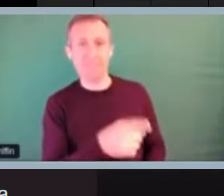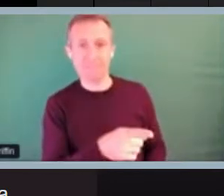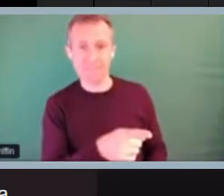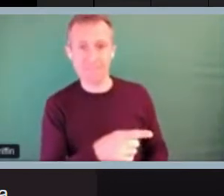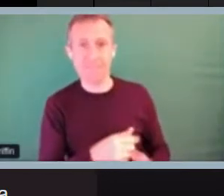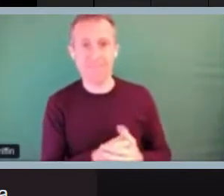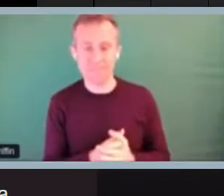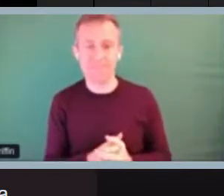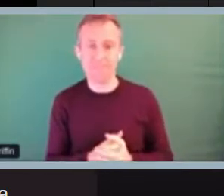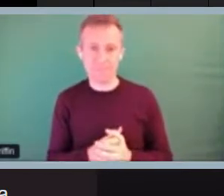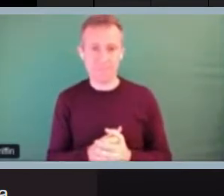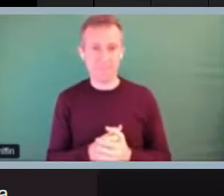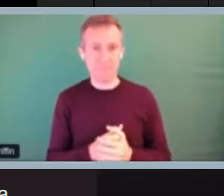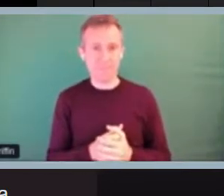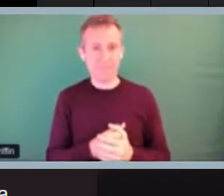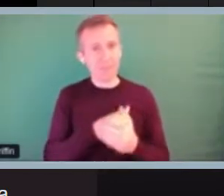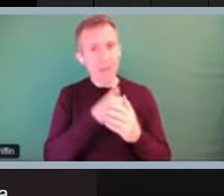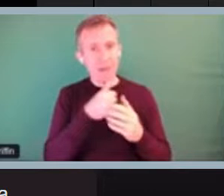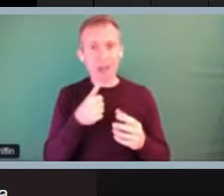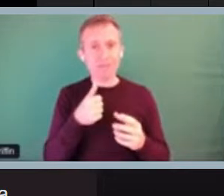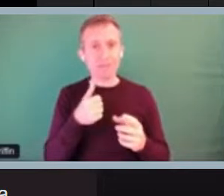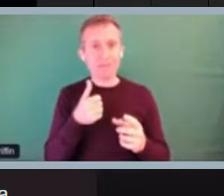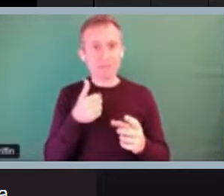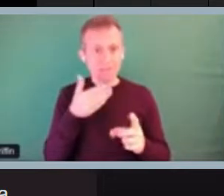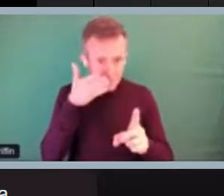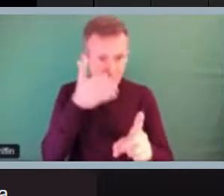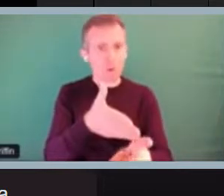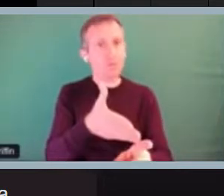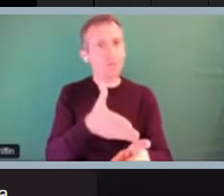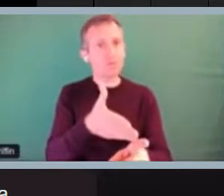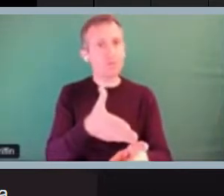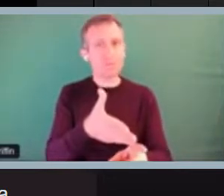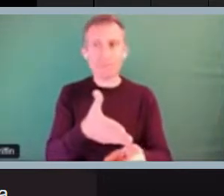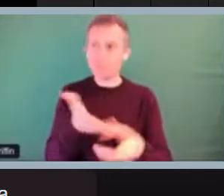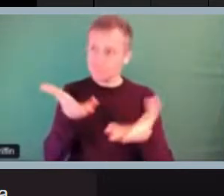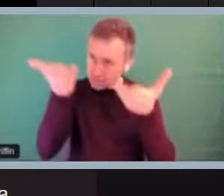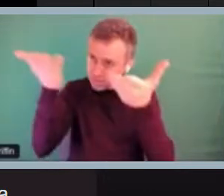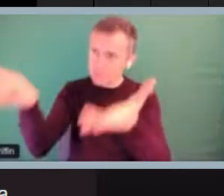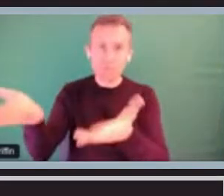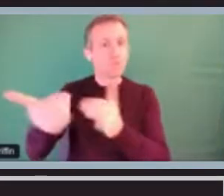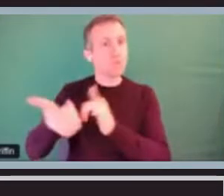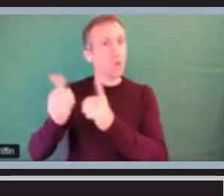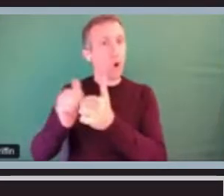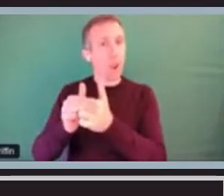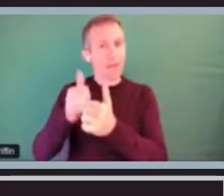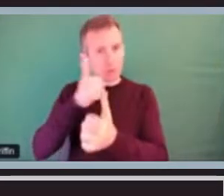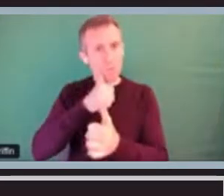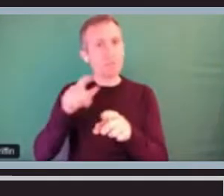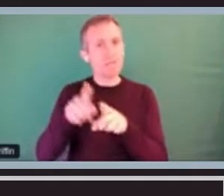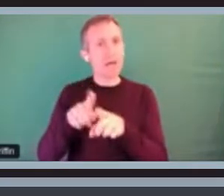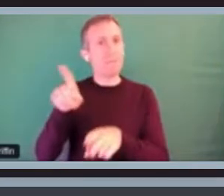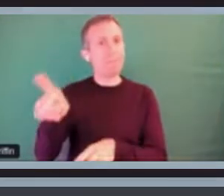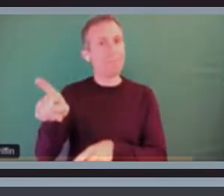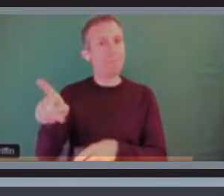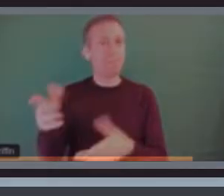in terms of helping our colleagues to make more accessible choices. I'm going to go back to the slide deck now.